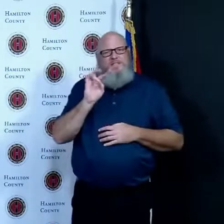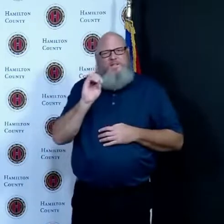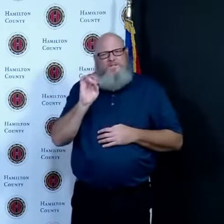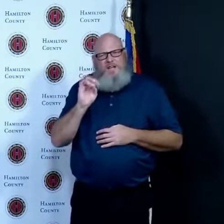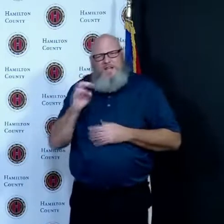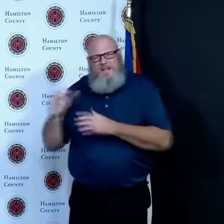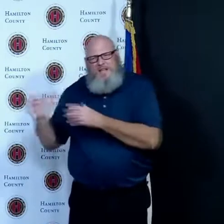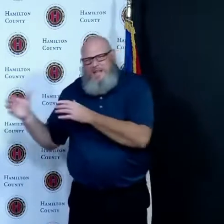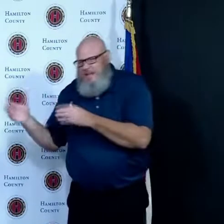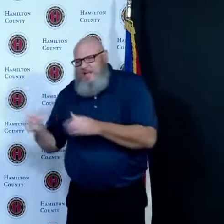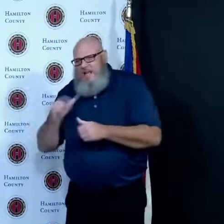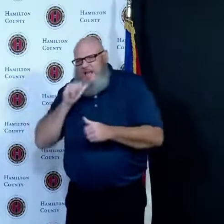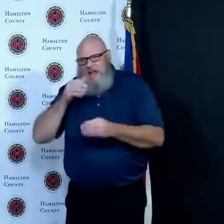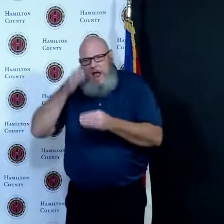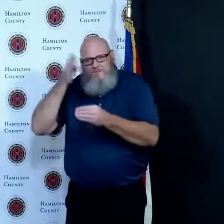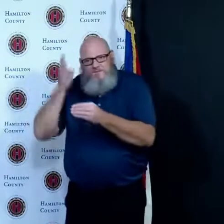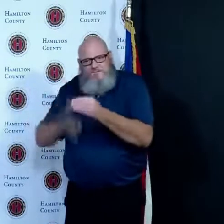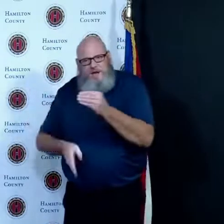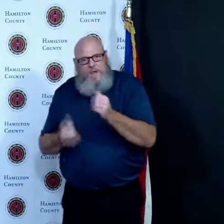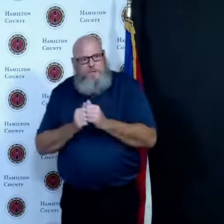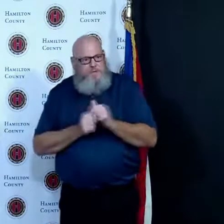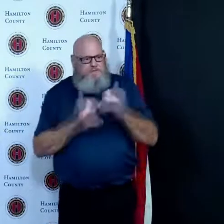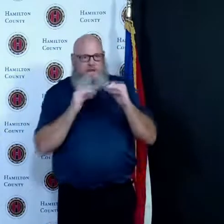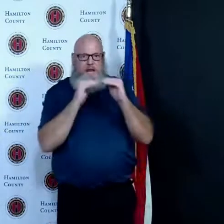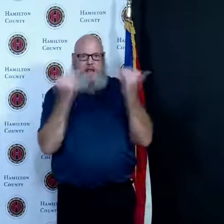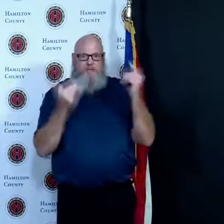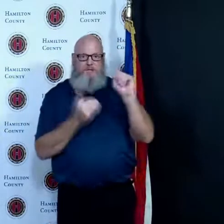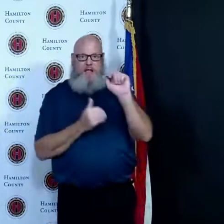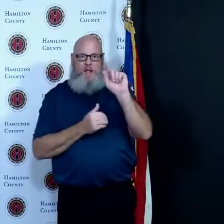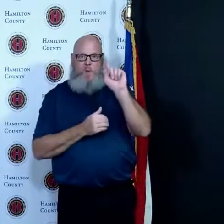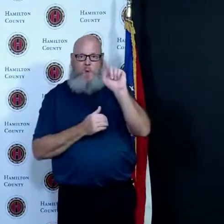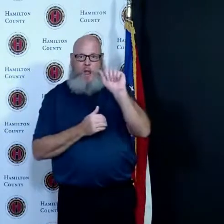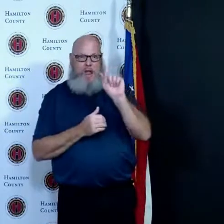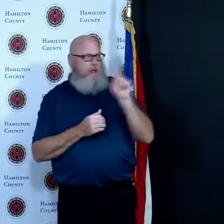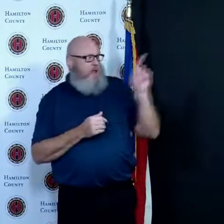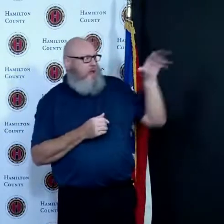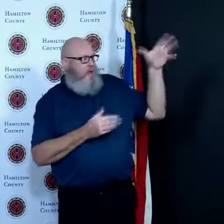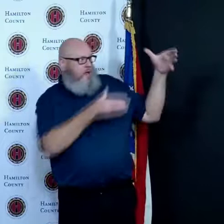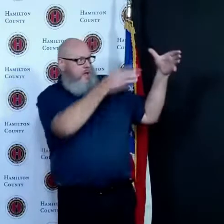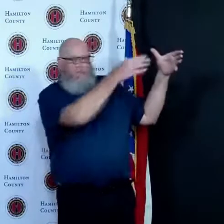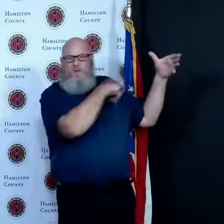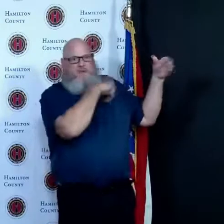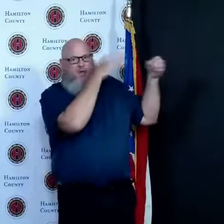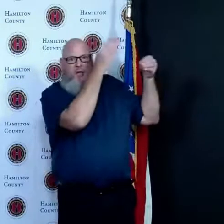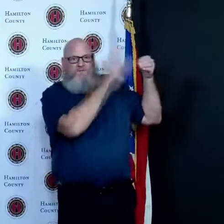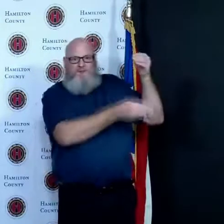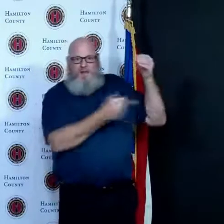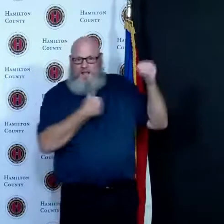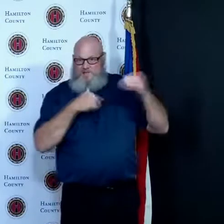so the Mayor and I have been convening the hospital systems weekly to collaborate